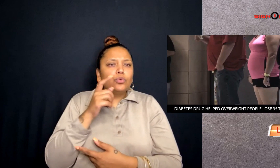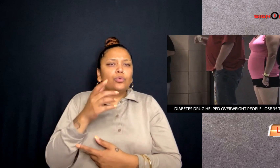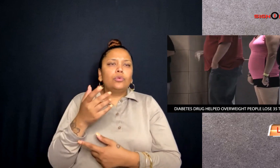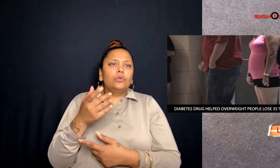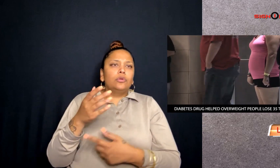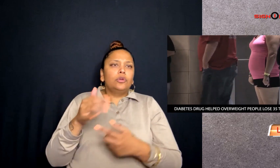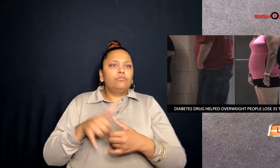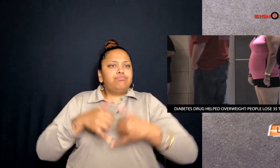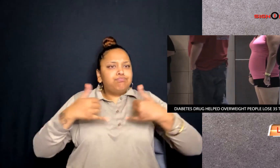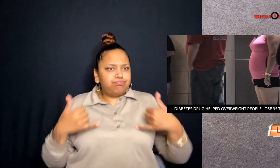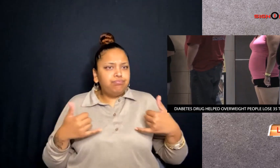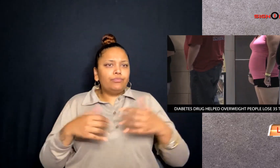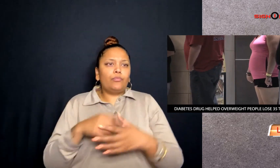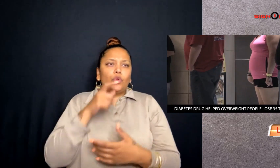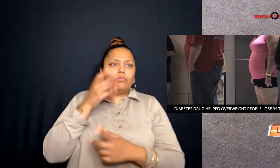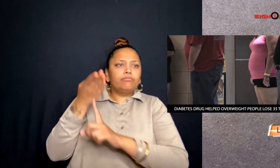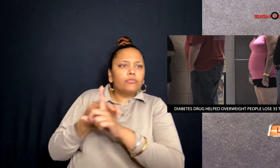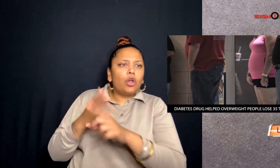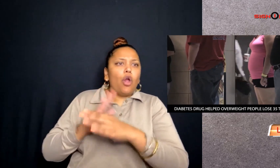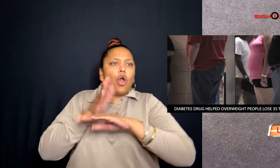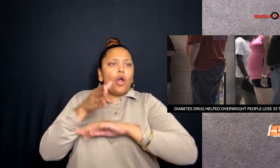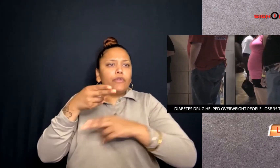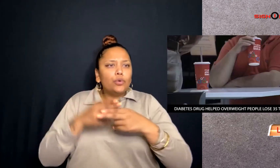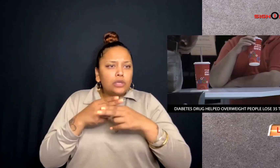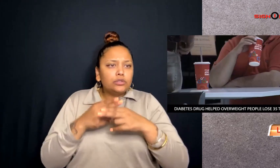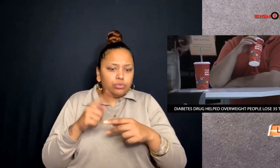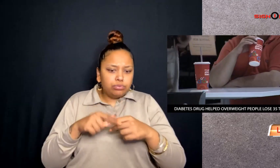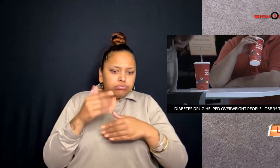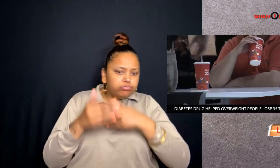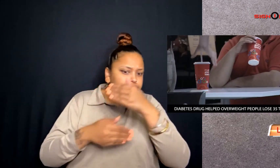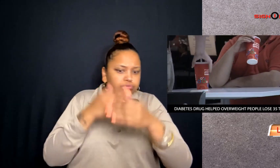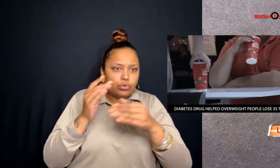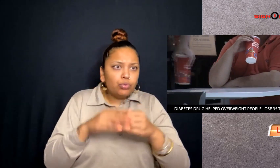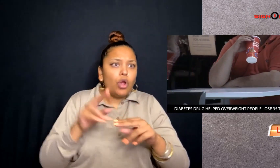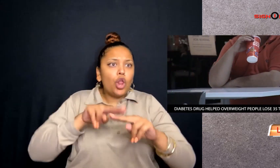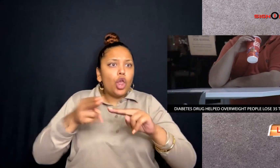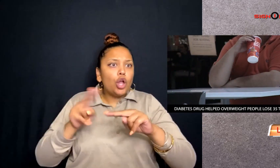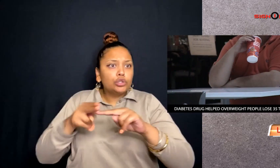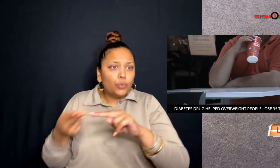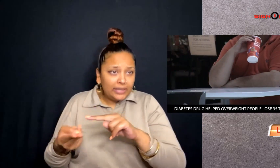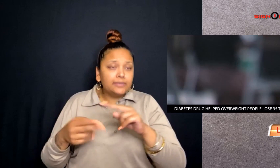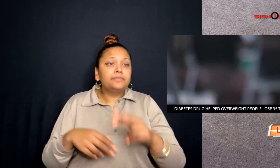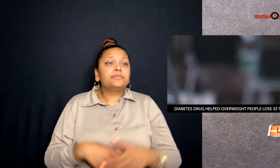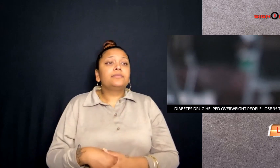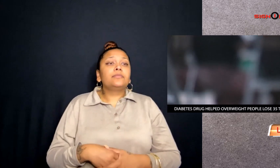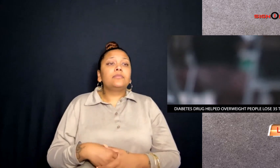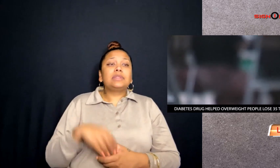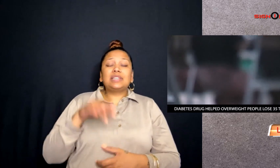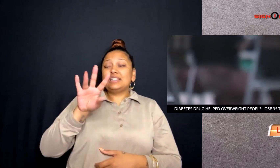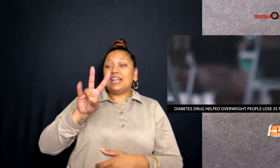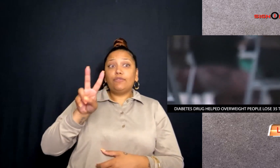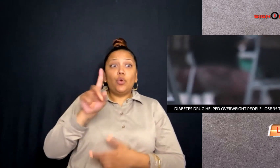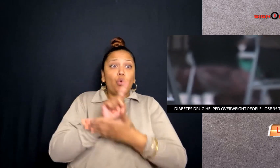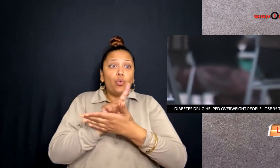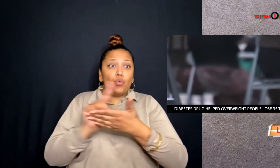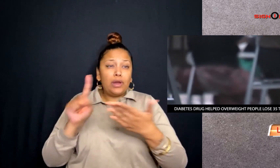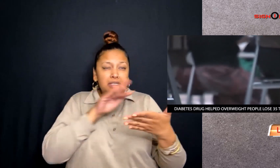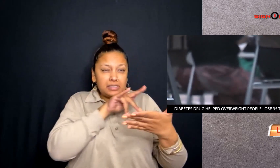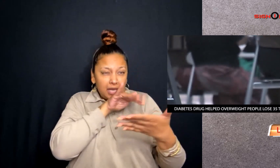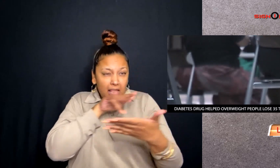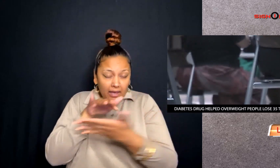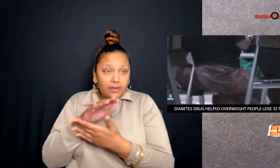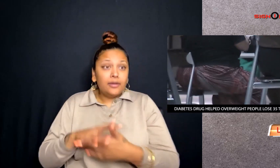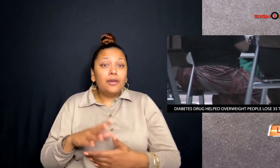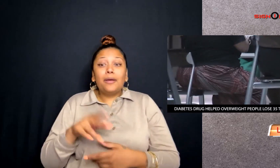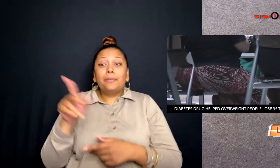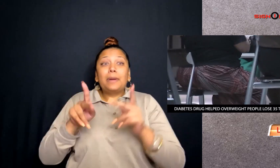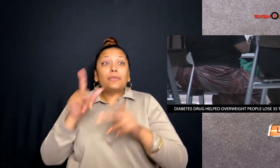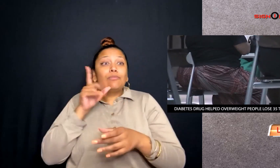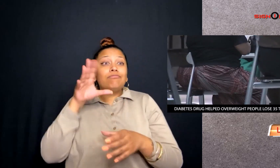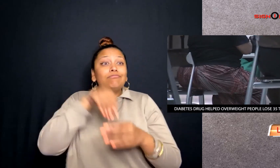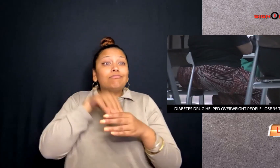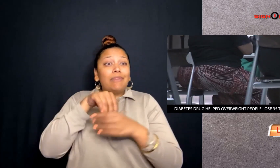drug may be able to help adults with obesity and who are overweight to lose weight in the